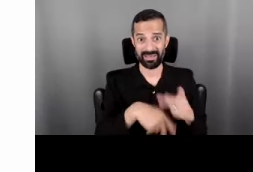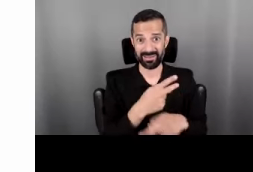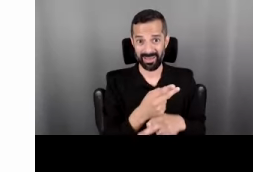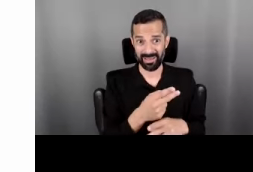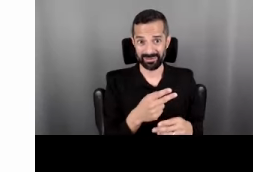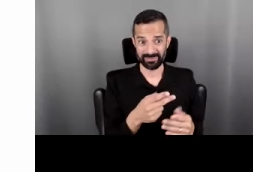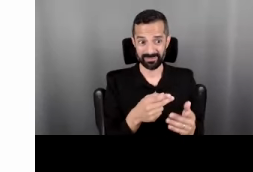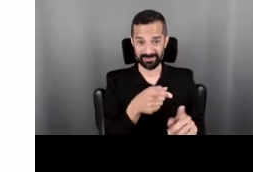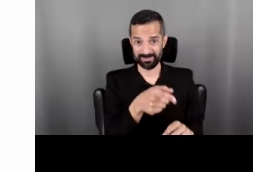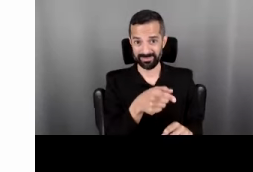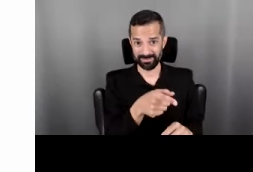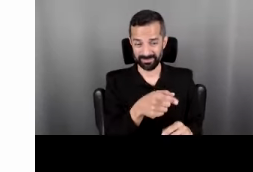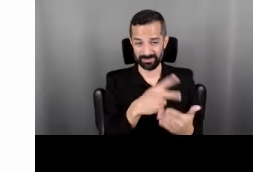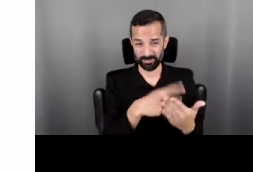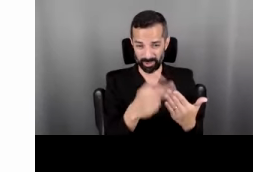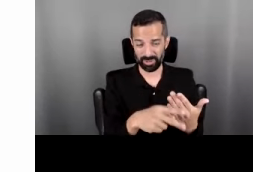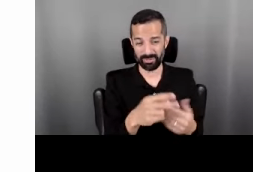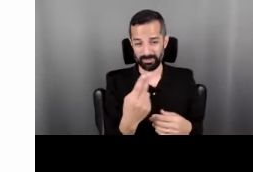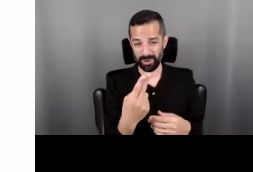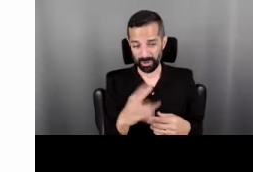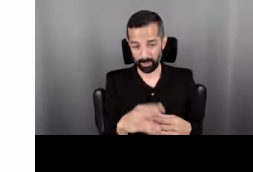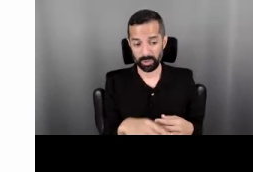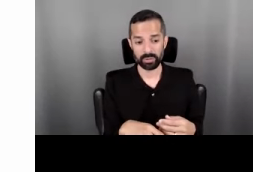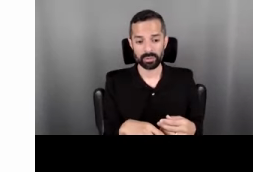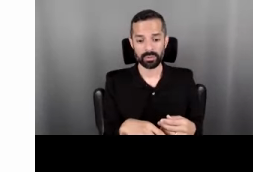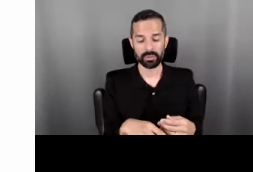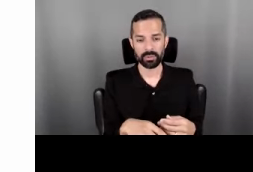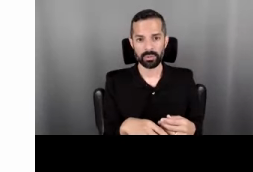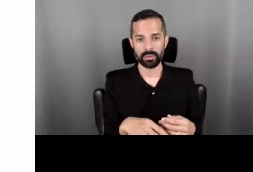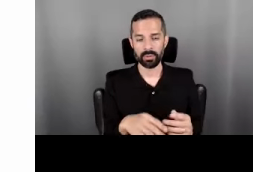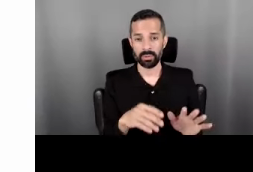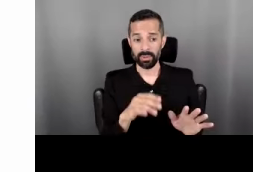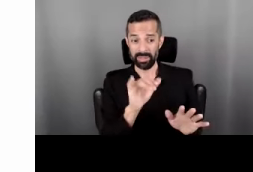It's neither fair or reasonable for this level of granularity